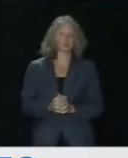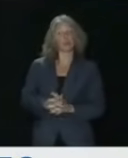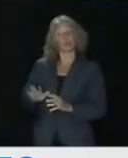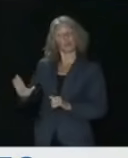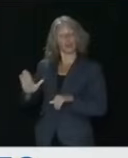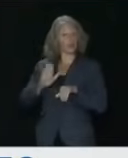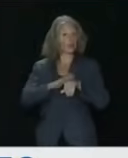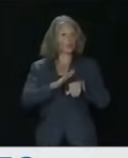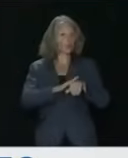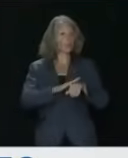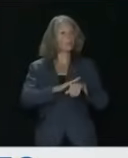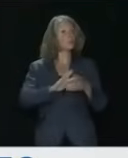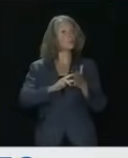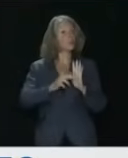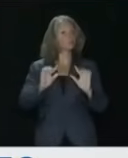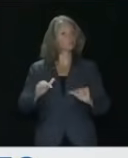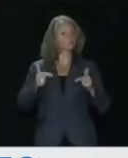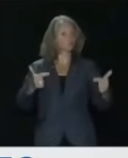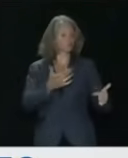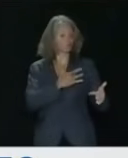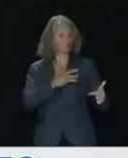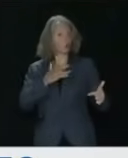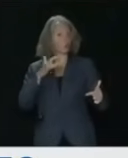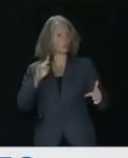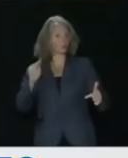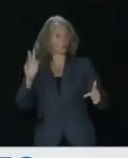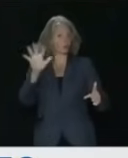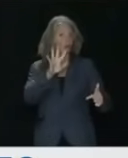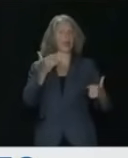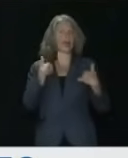DOSES OF COVID-19 VACCINES.